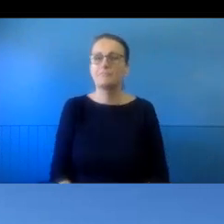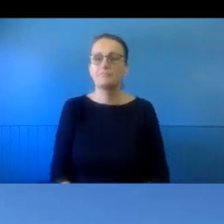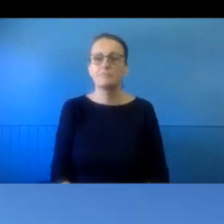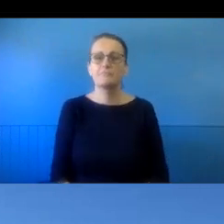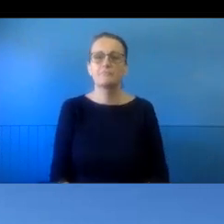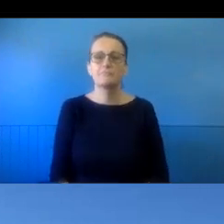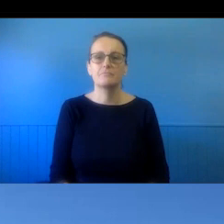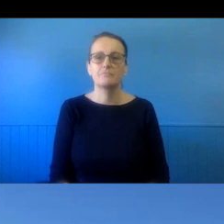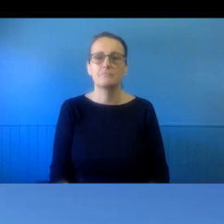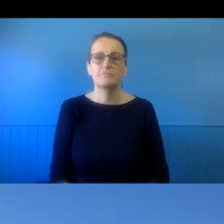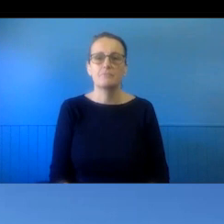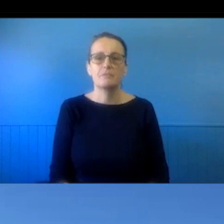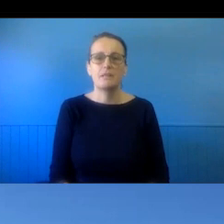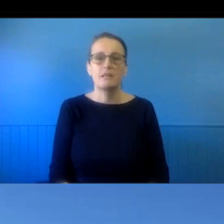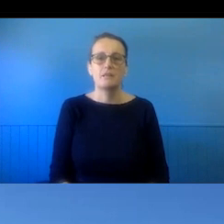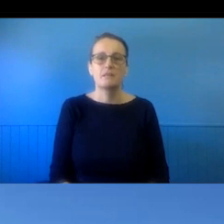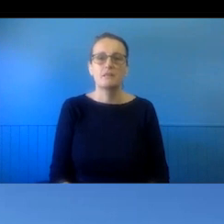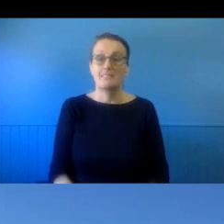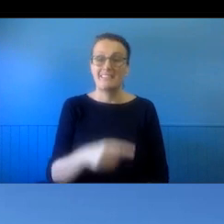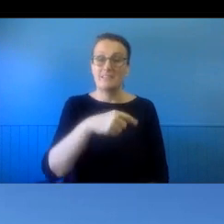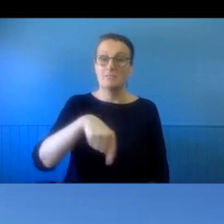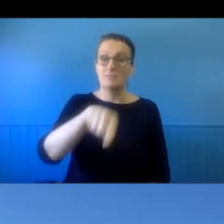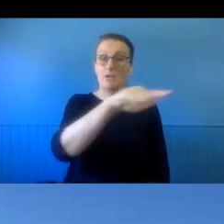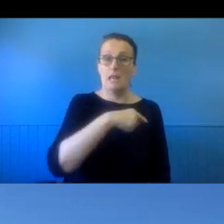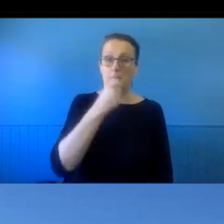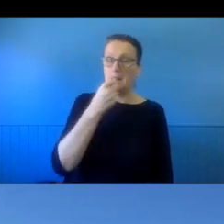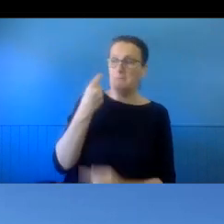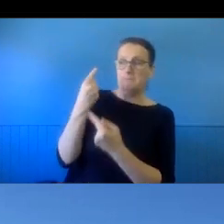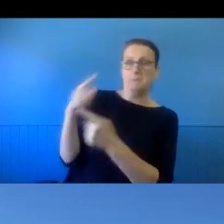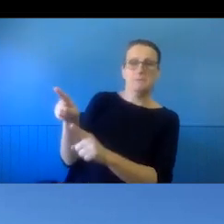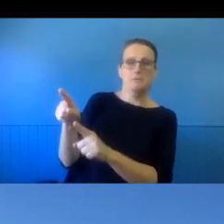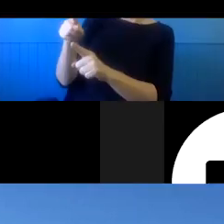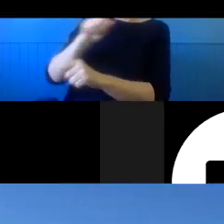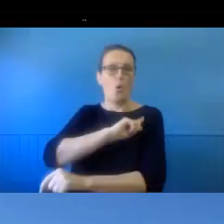allergy, if you will, towards authority and, at times, people